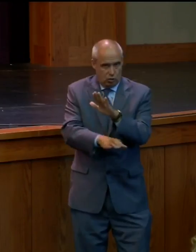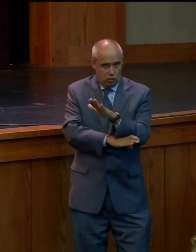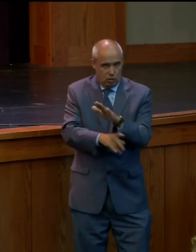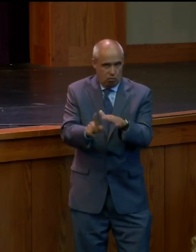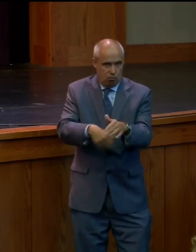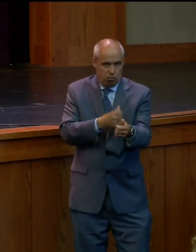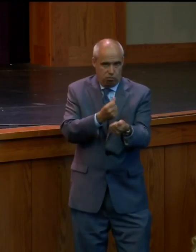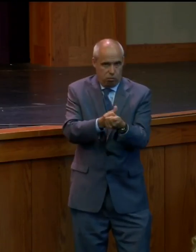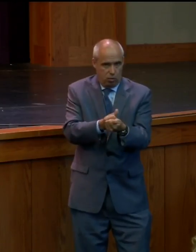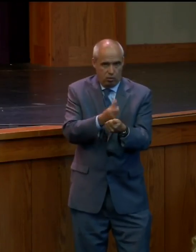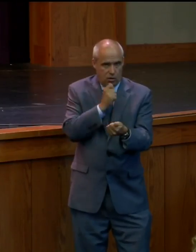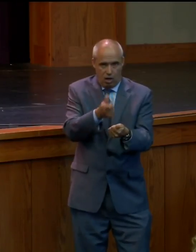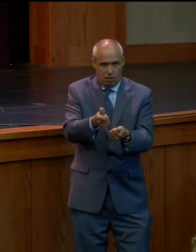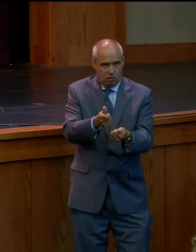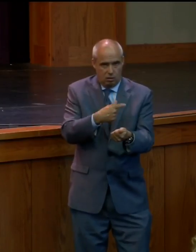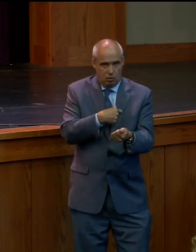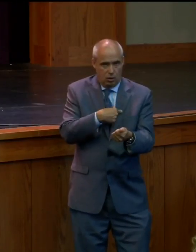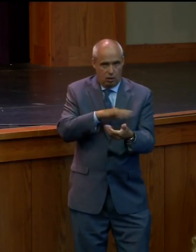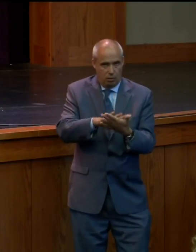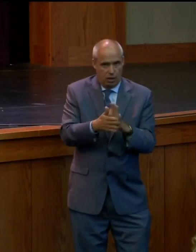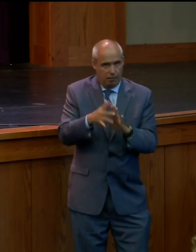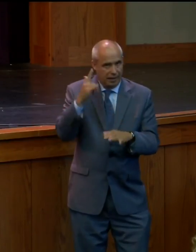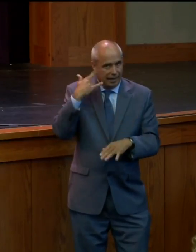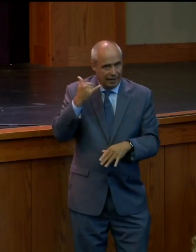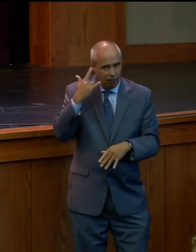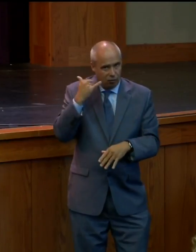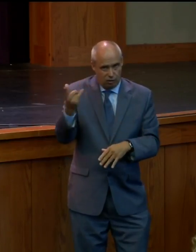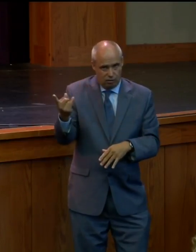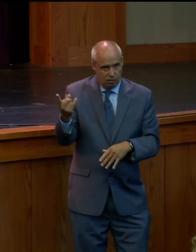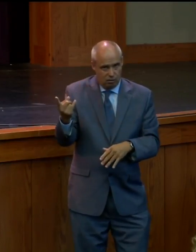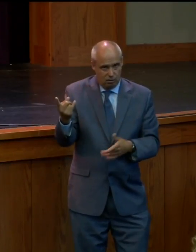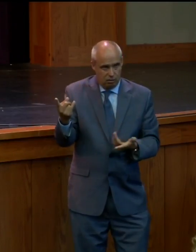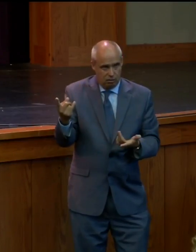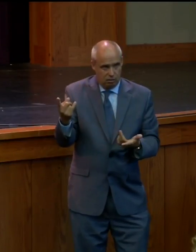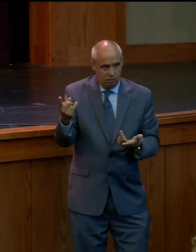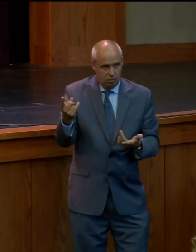WHAT THAT MEANS IS WE END UP LIKE CALIFORNIA, WHERE EXTREMIST